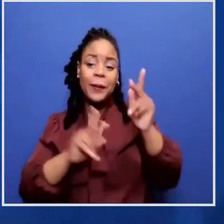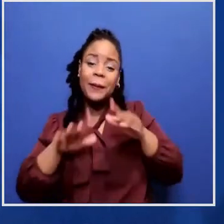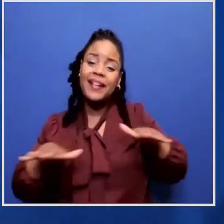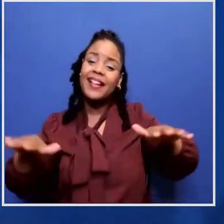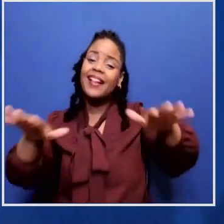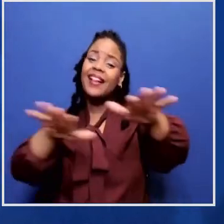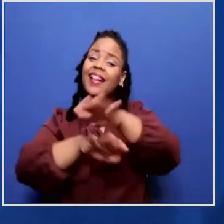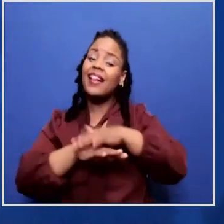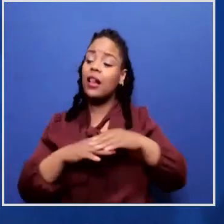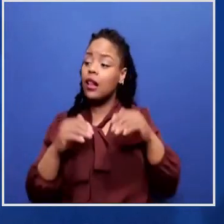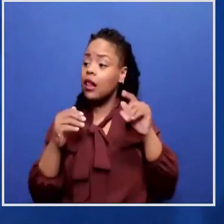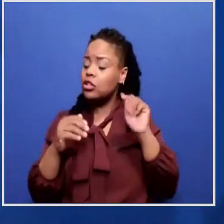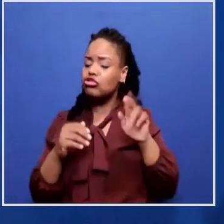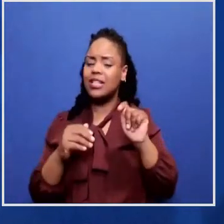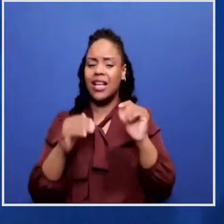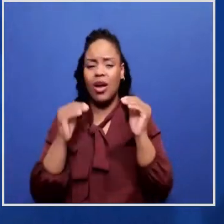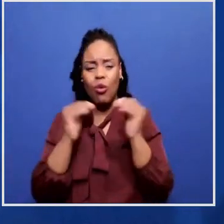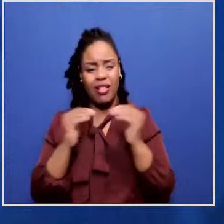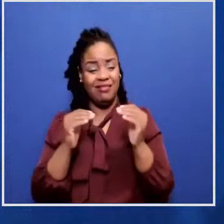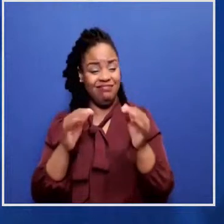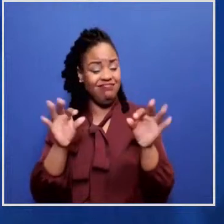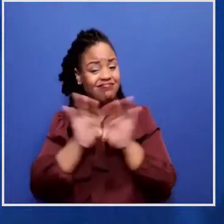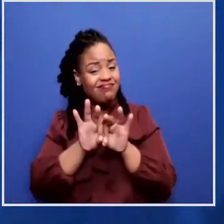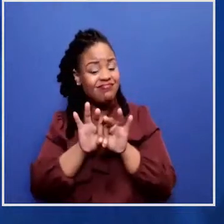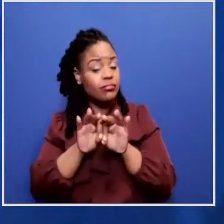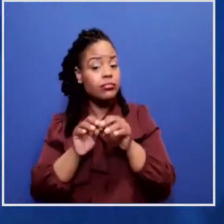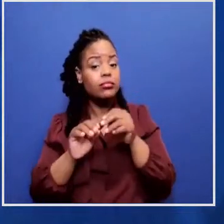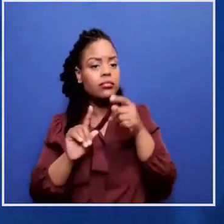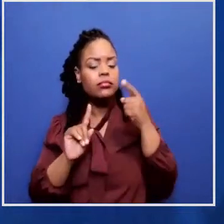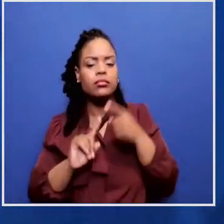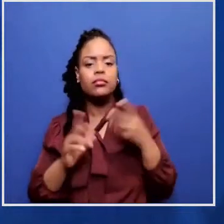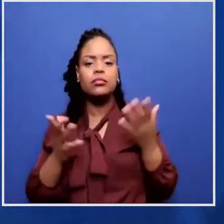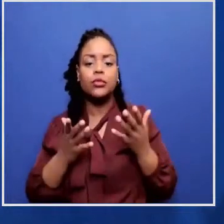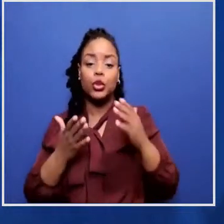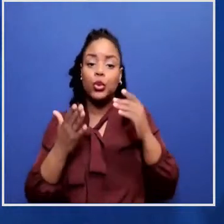STRENGTHEN THE RULE OF LAW AND MAKE SURE ALL PEOPLE ARE TREATED EQUALLY. THIS INAUGURATION MARKS A NEW